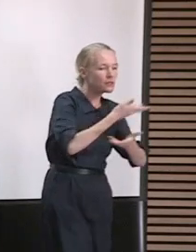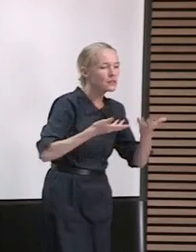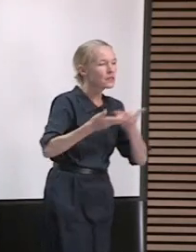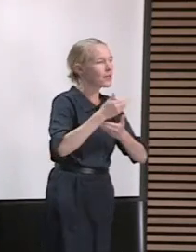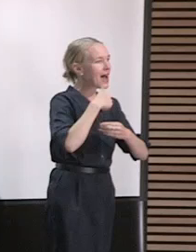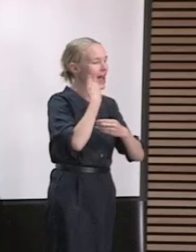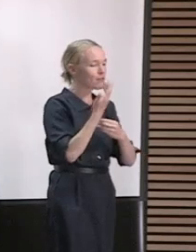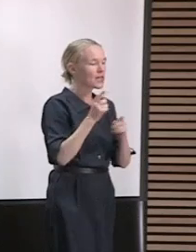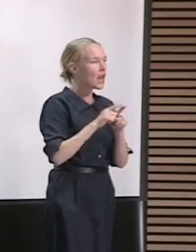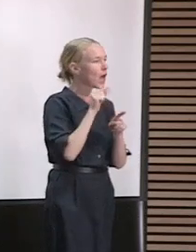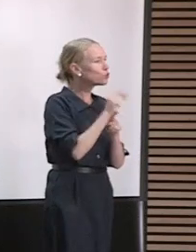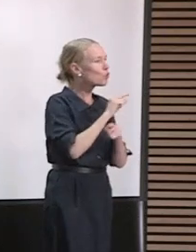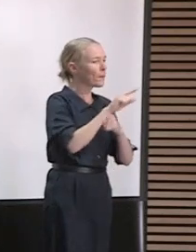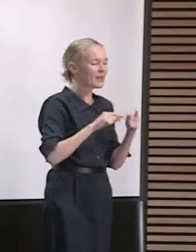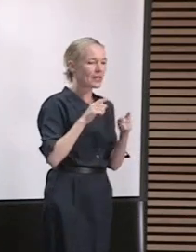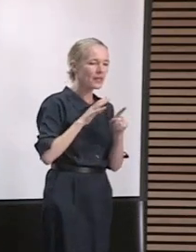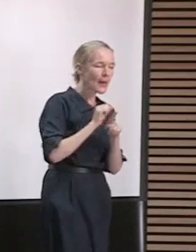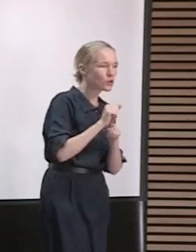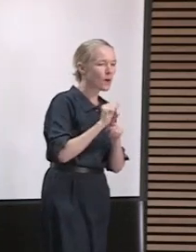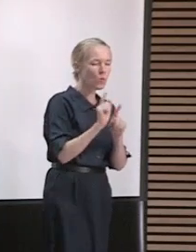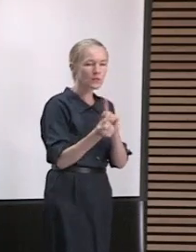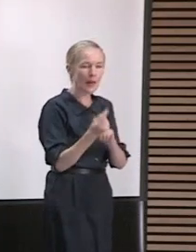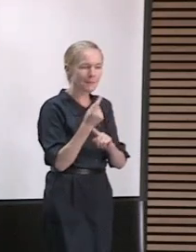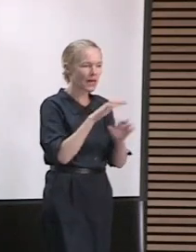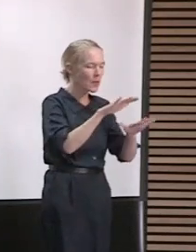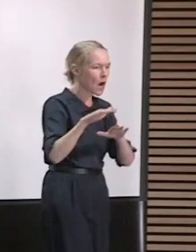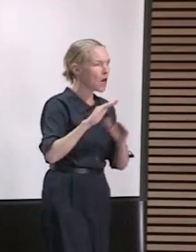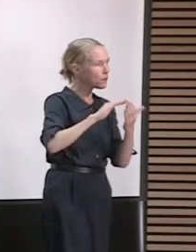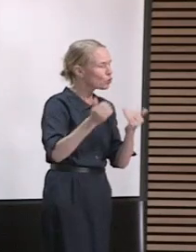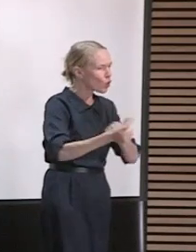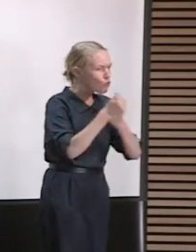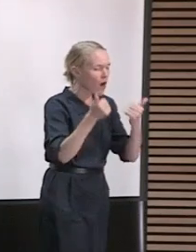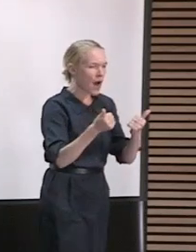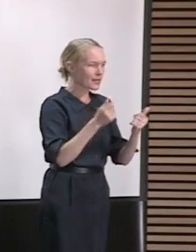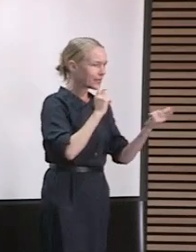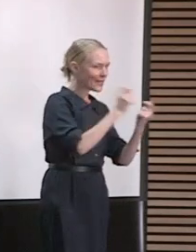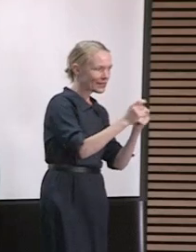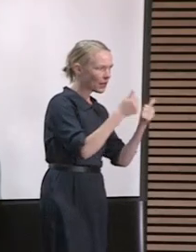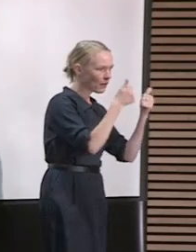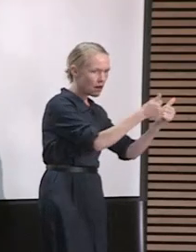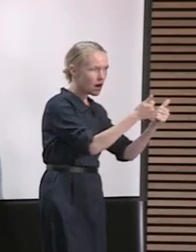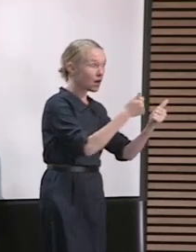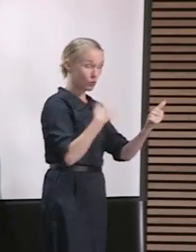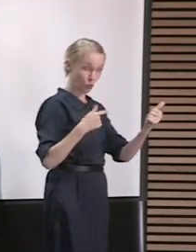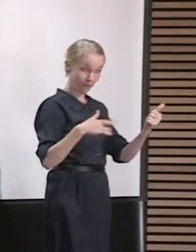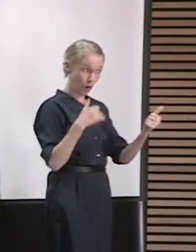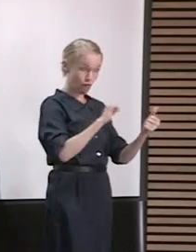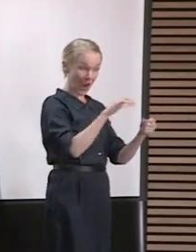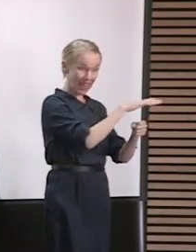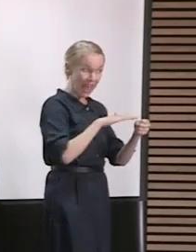response for Coji Mapiapa, engages every day with Pasifika communities every day to talk about what's going on,